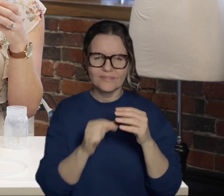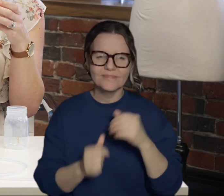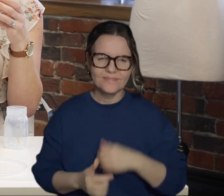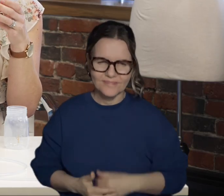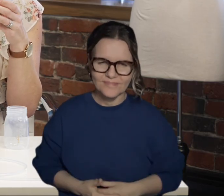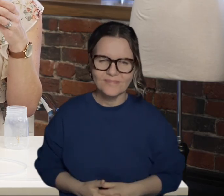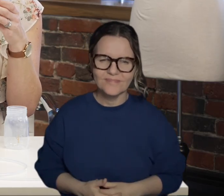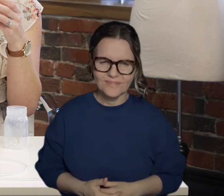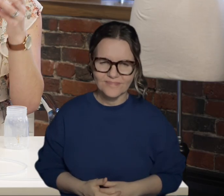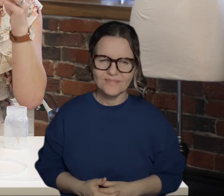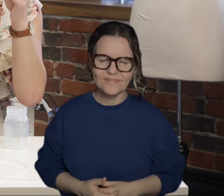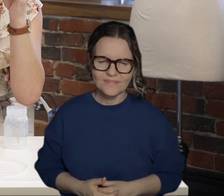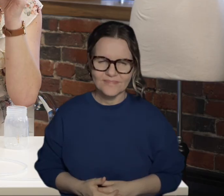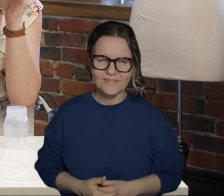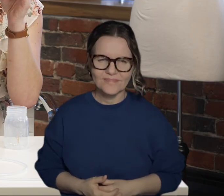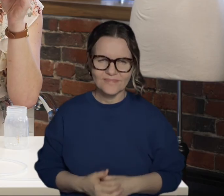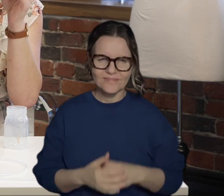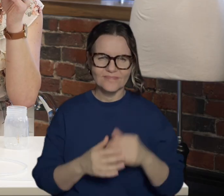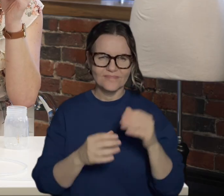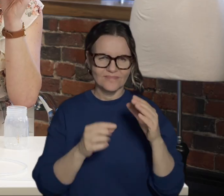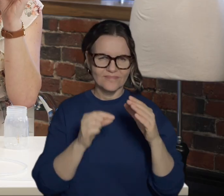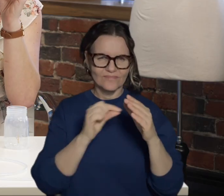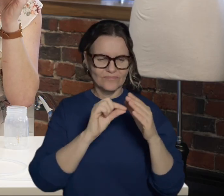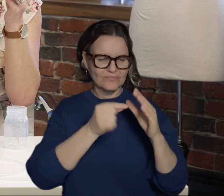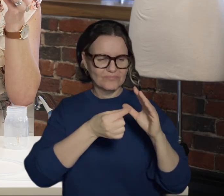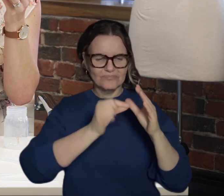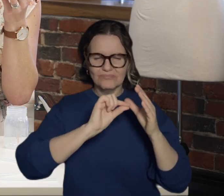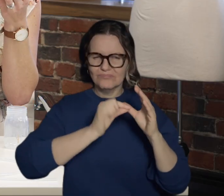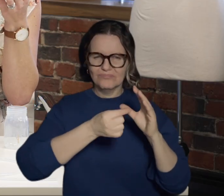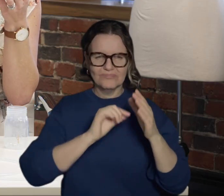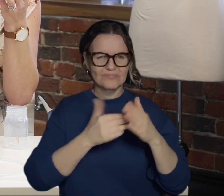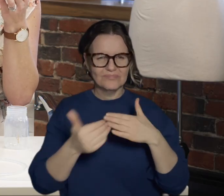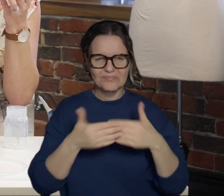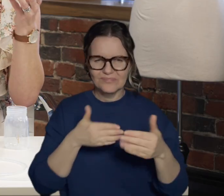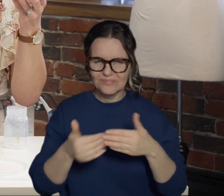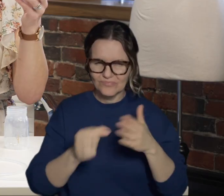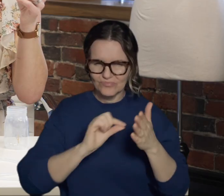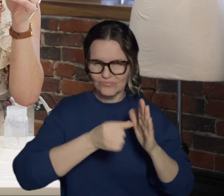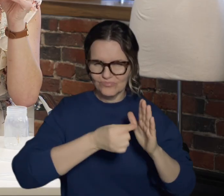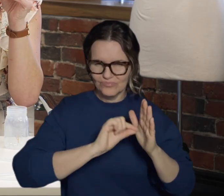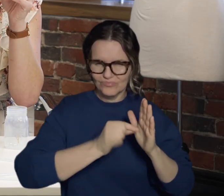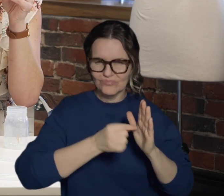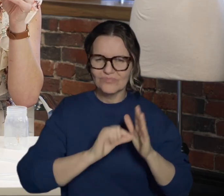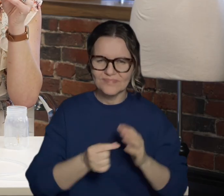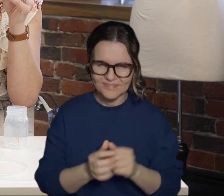release or way to put it on it also doesn't matter what position it faces in so anywhere in there is